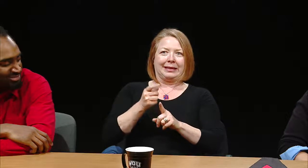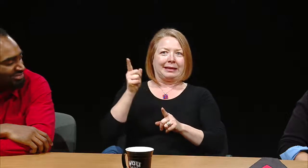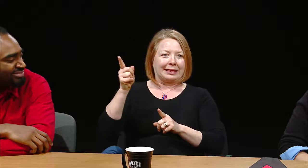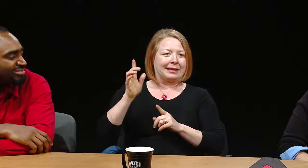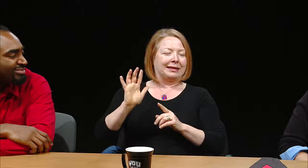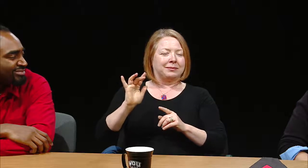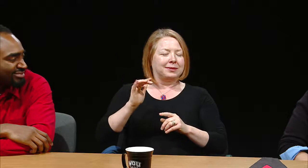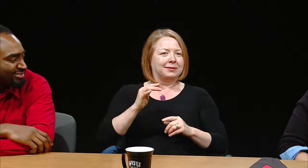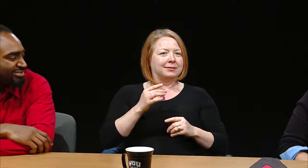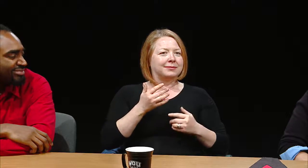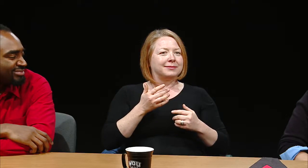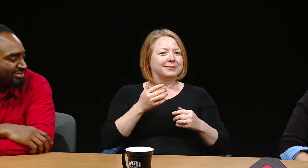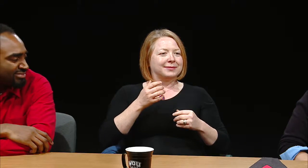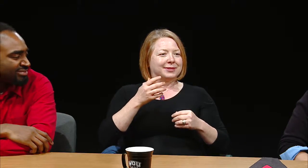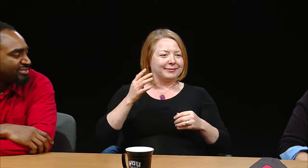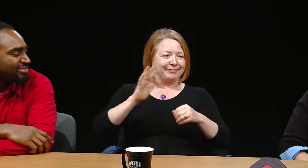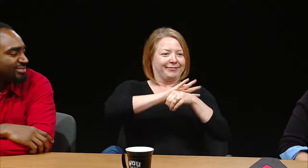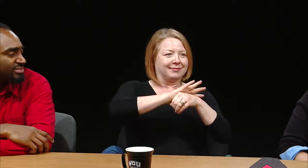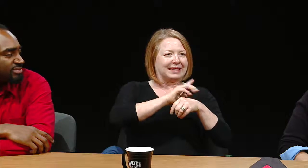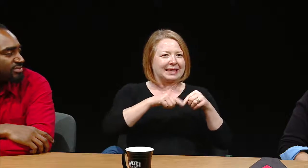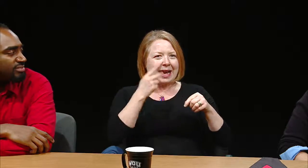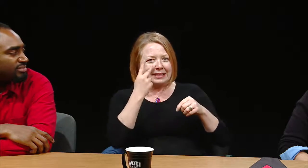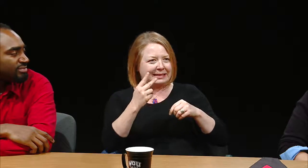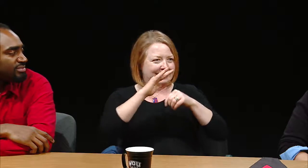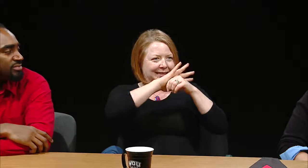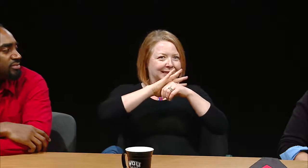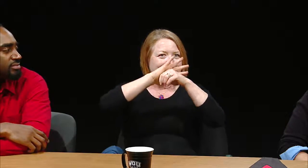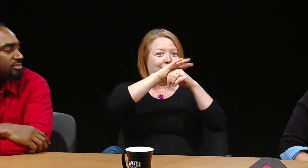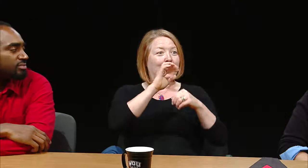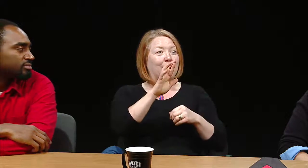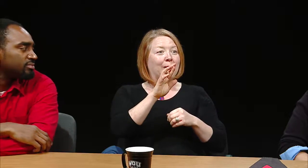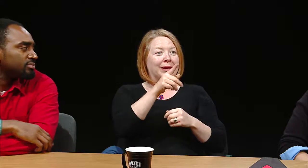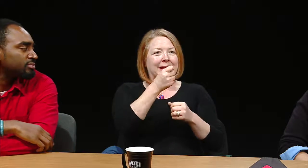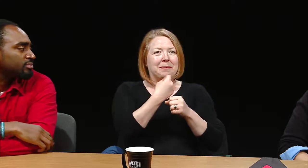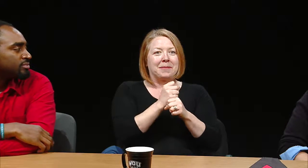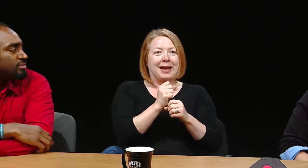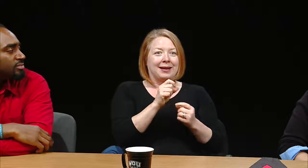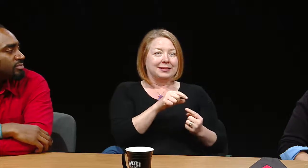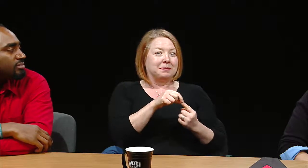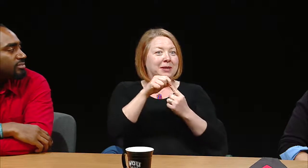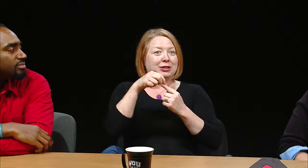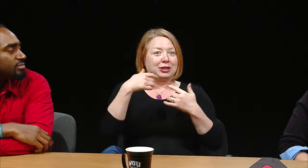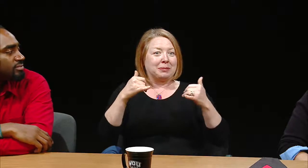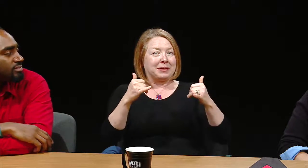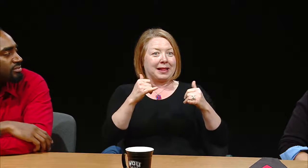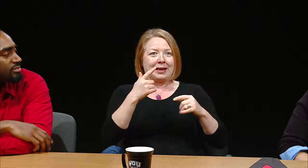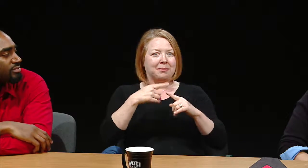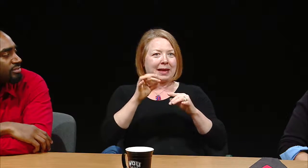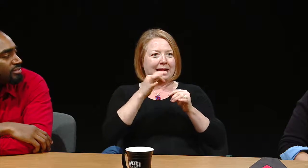and realizing how much weight that was. So not only coming from her, but she was a friend of mine,